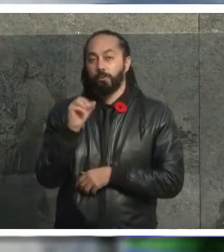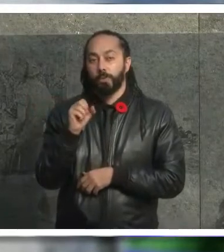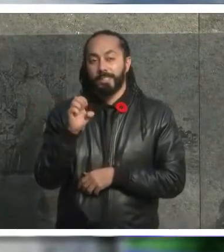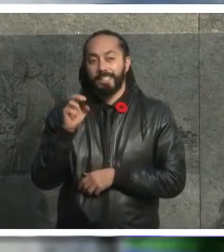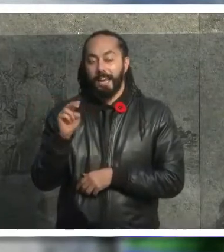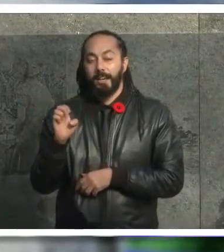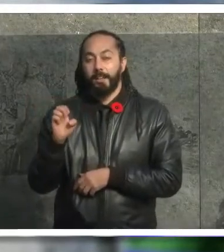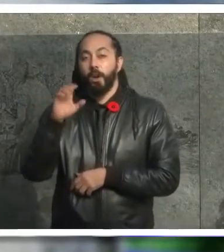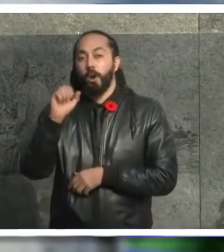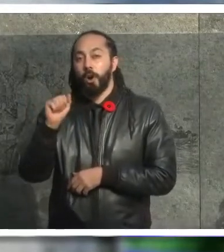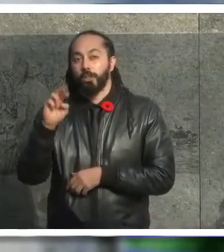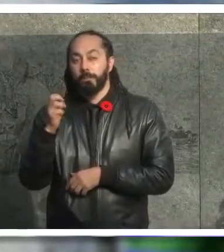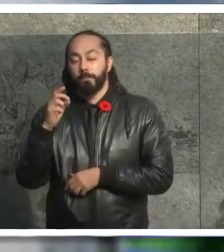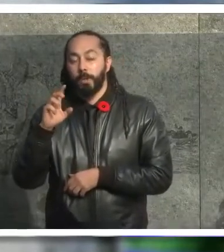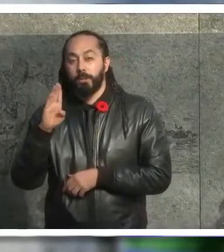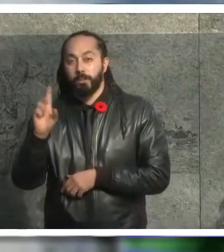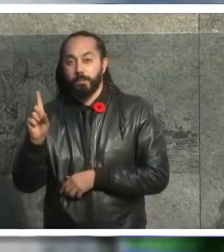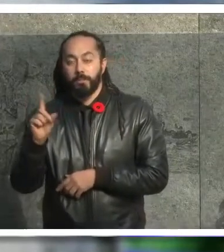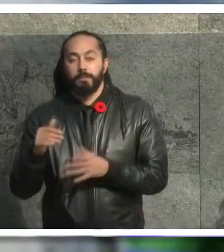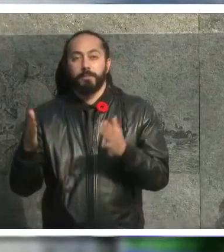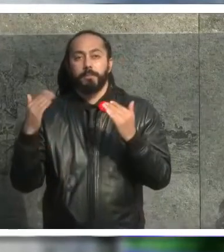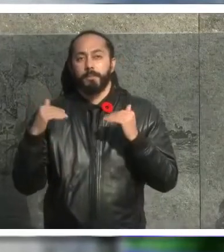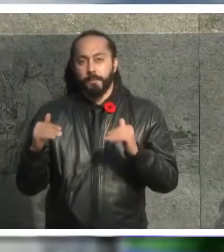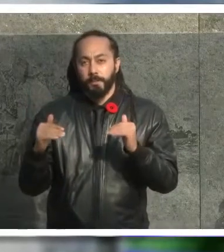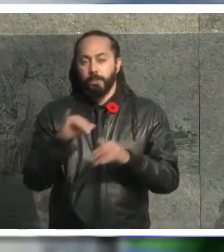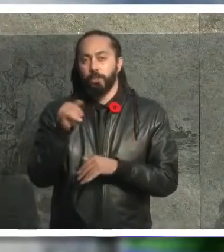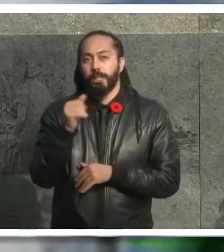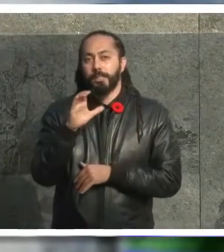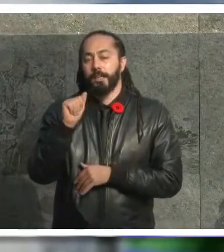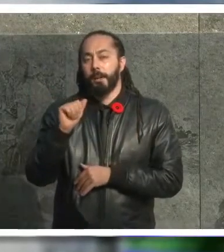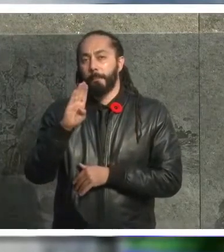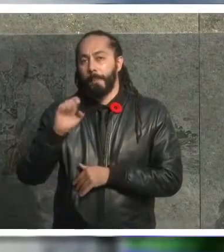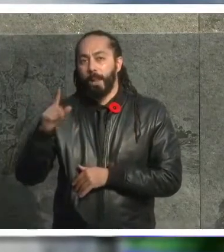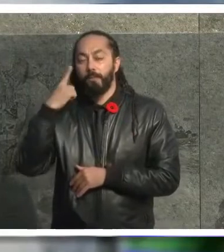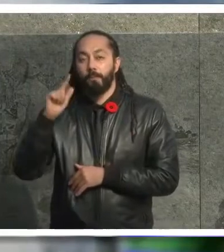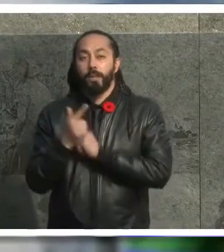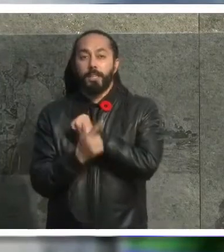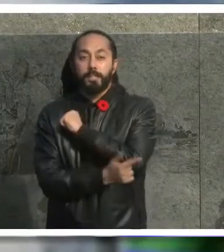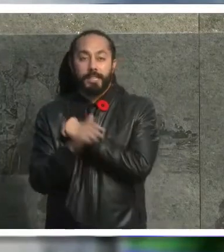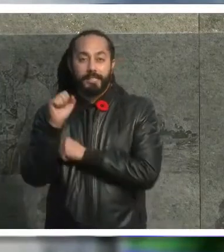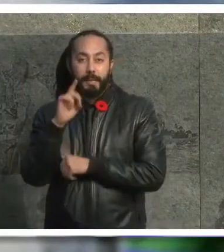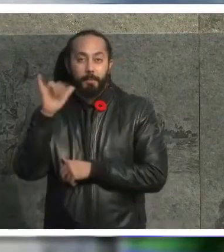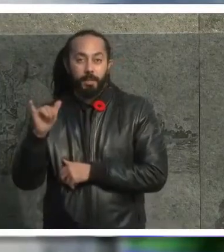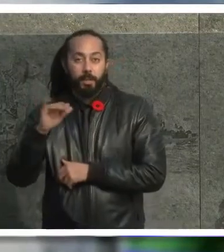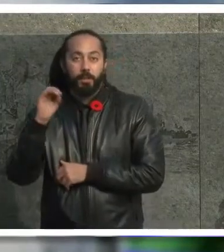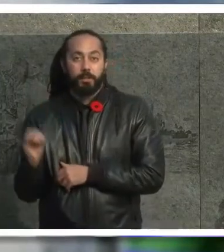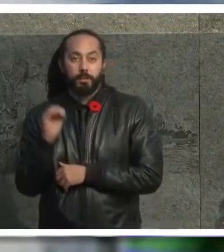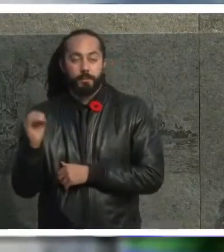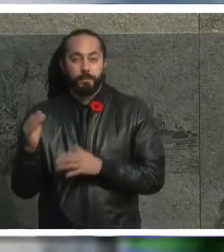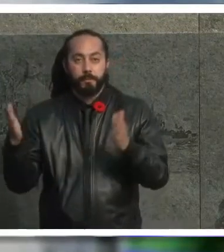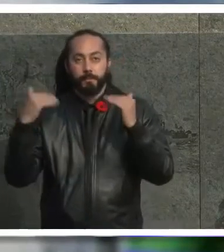and Roseann Archibald Chief of Ontario, Jessica legislative Assembly of Ontario,